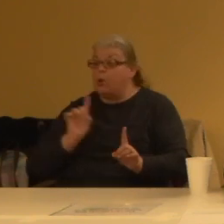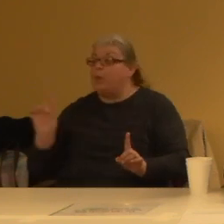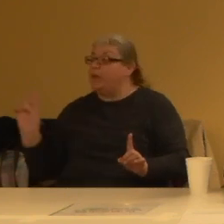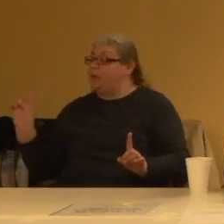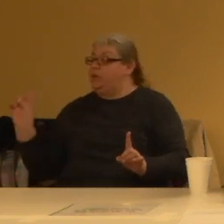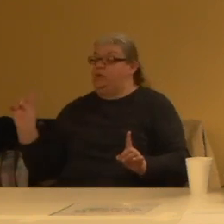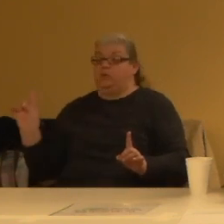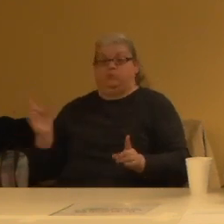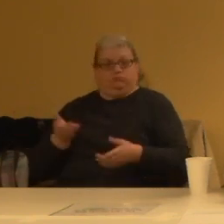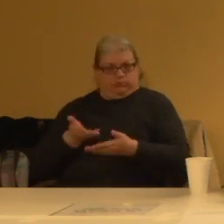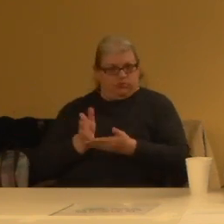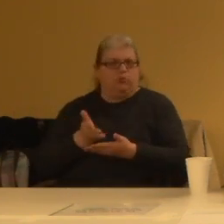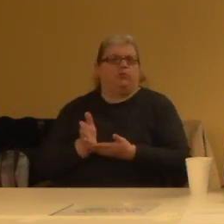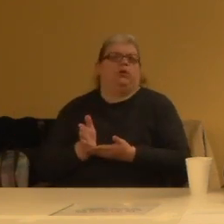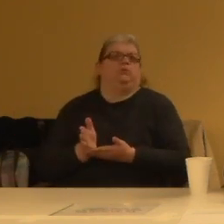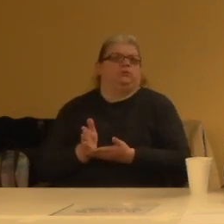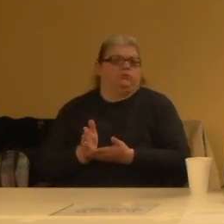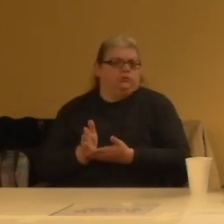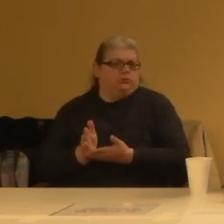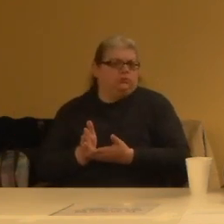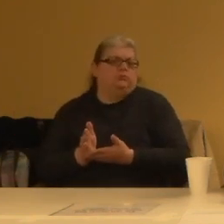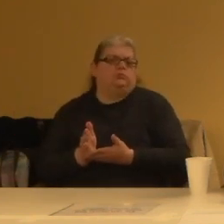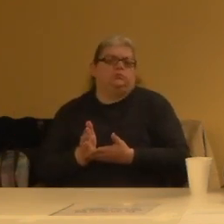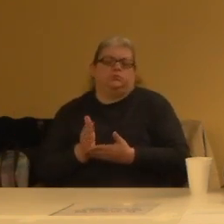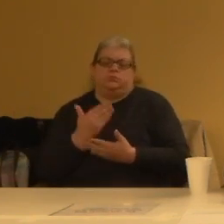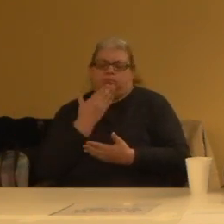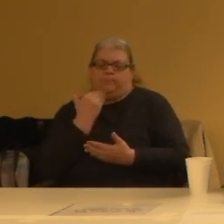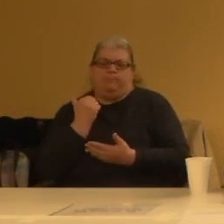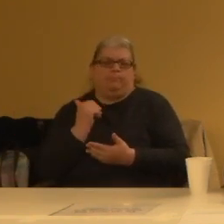And that is like the best gift anyone can ever truly give